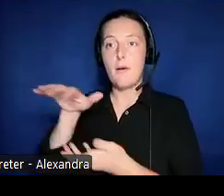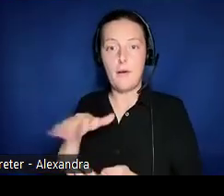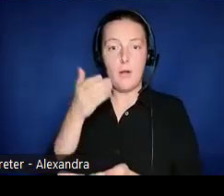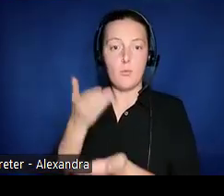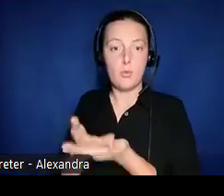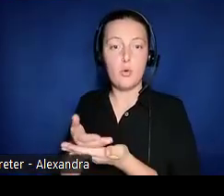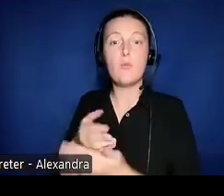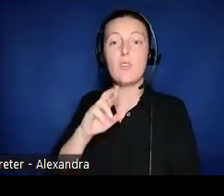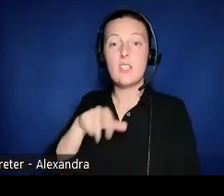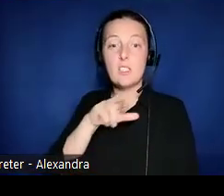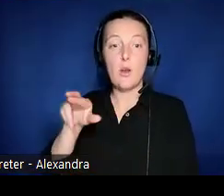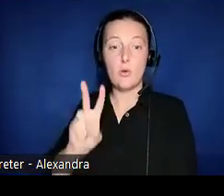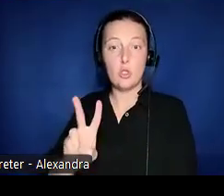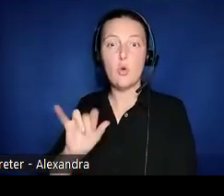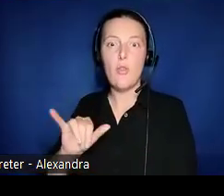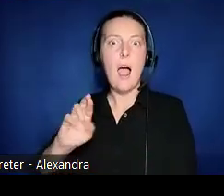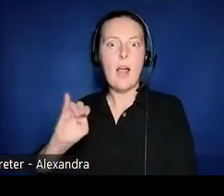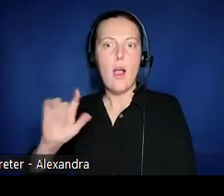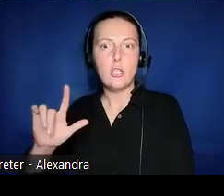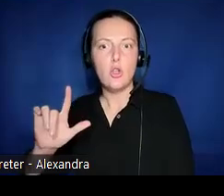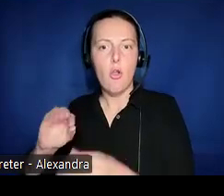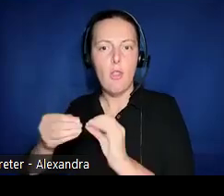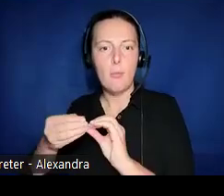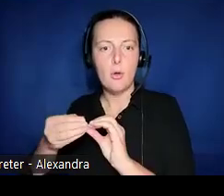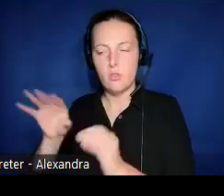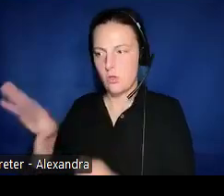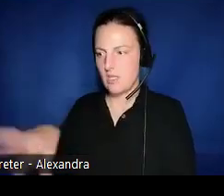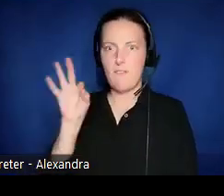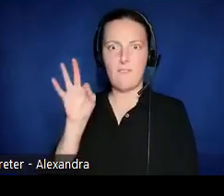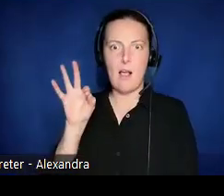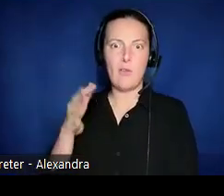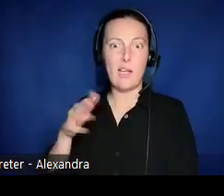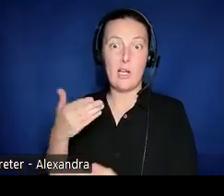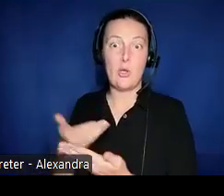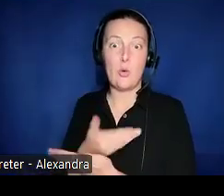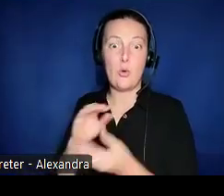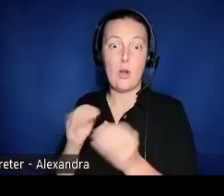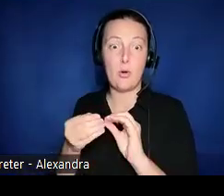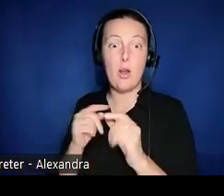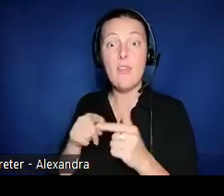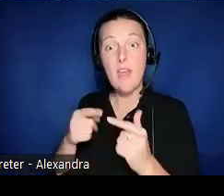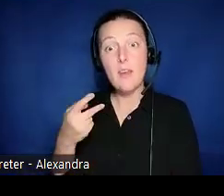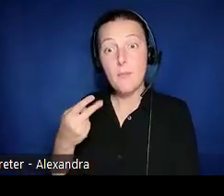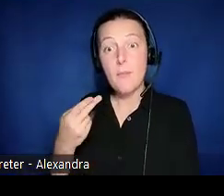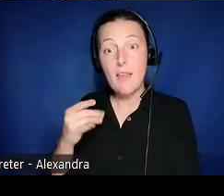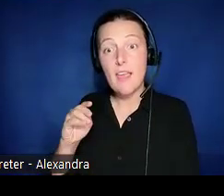uh to a fraction, discovering this new kind of number. uh and the Pythagoreans killed him,